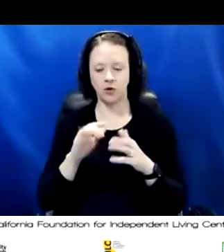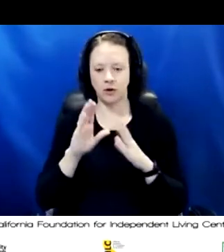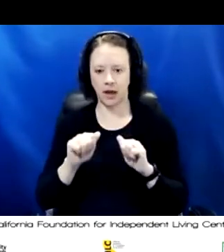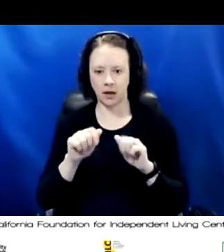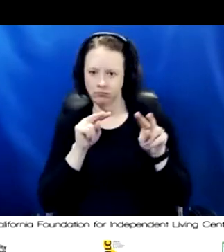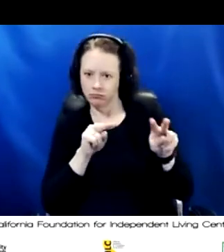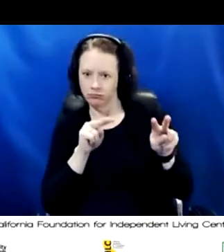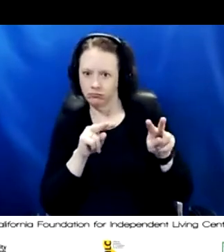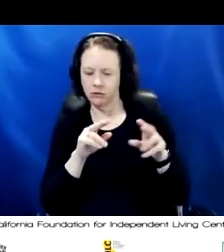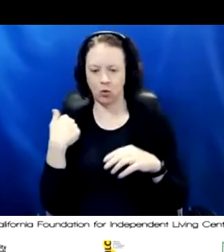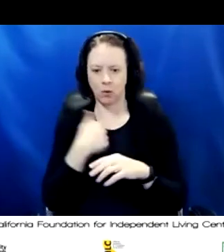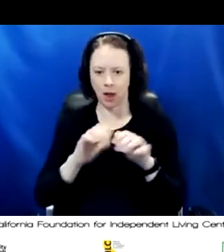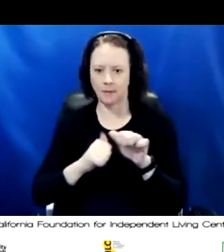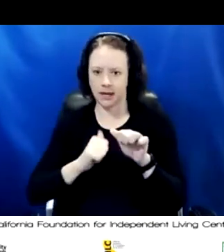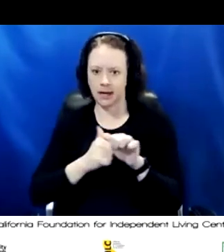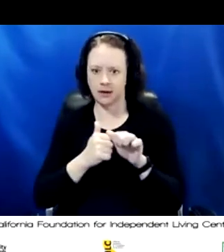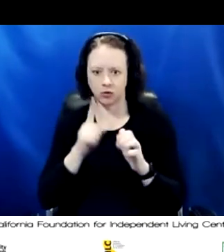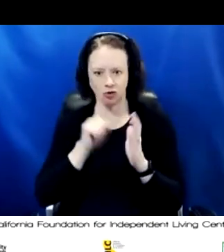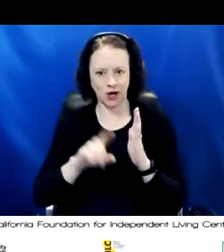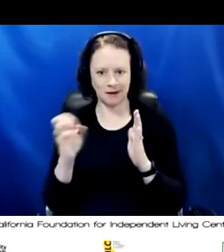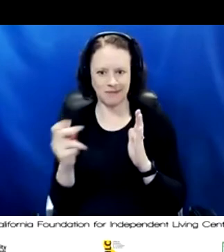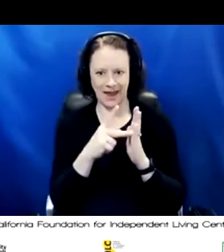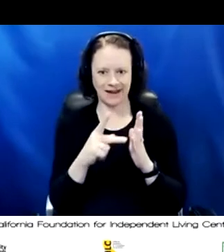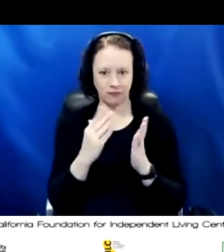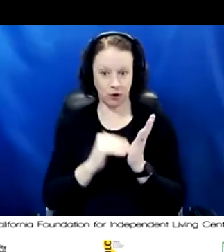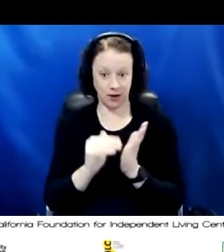So please check back frequently and be in touch with us.